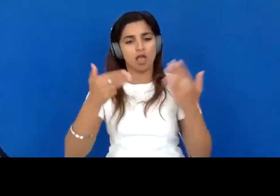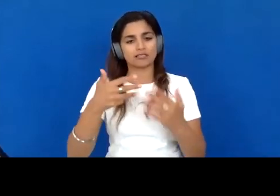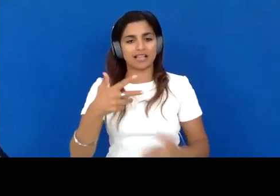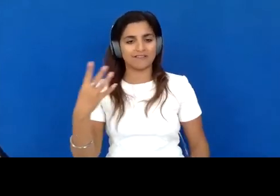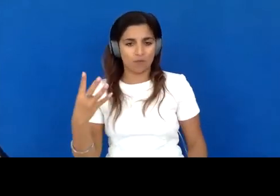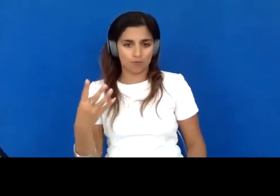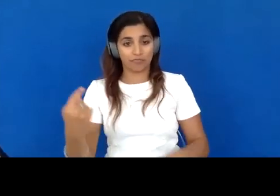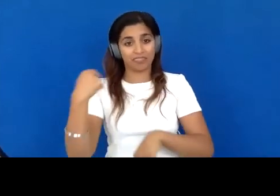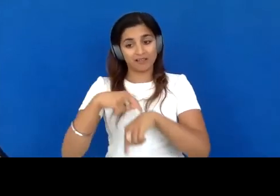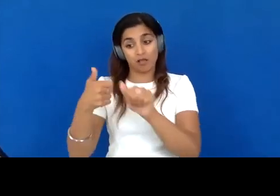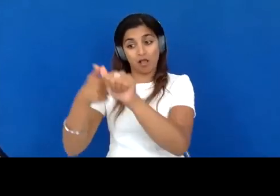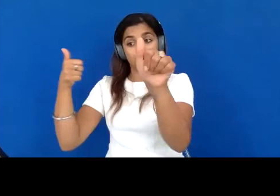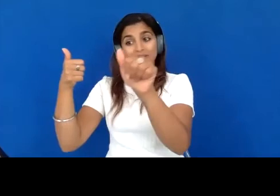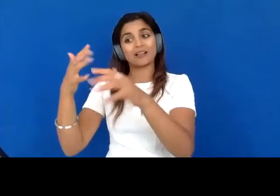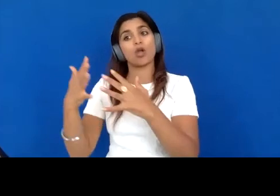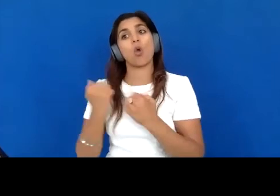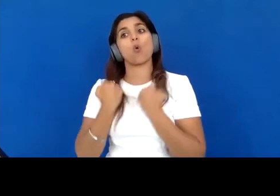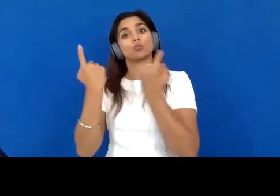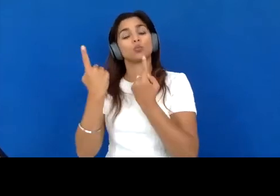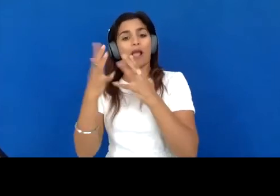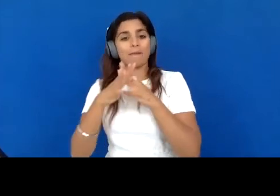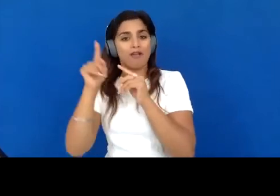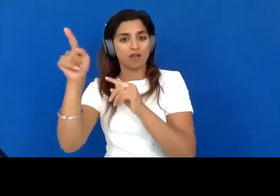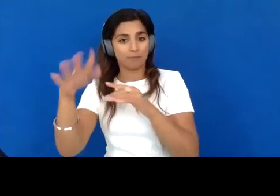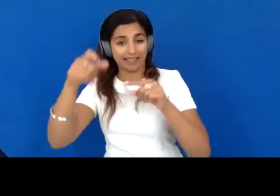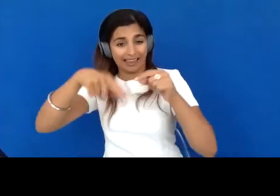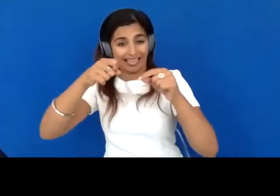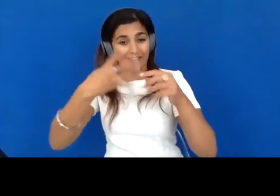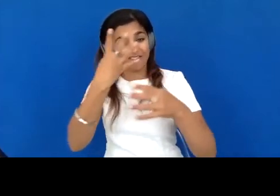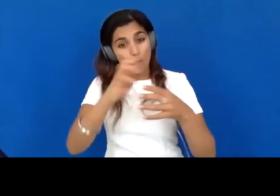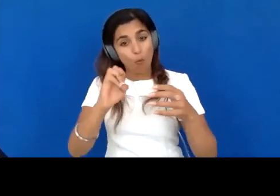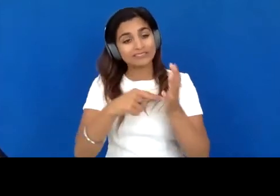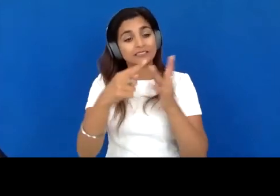of toxic MSE gas on its surroundings an estimated 10,000 people were killed and